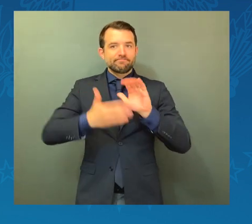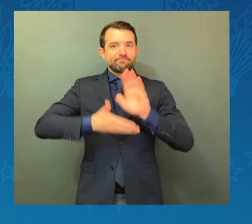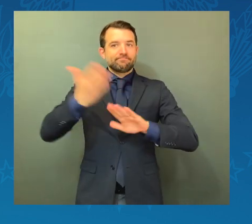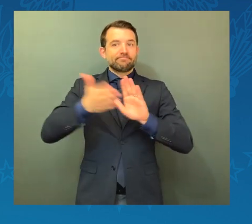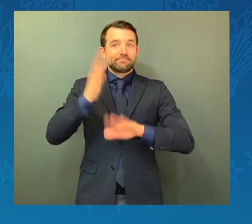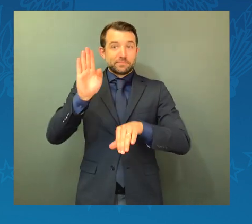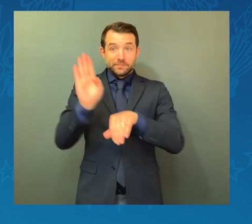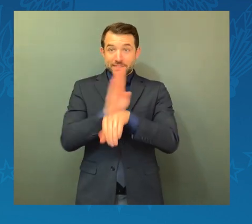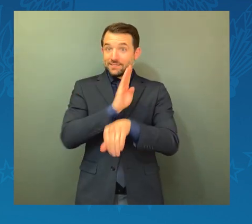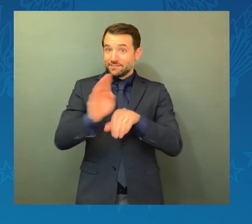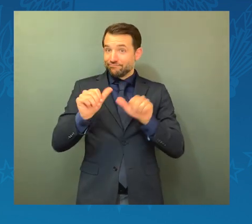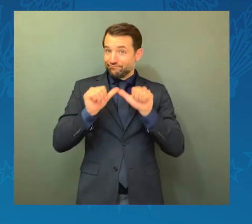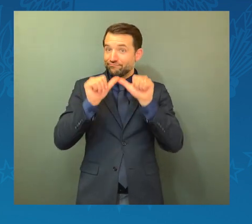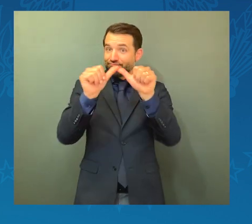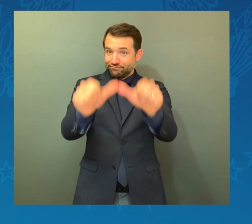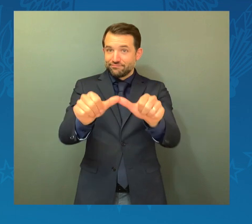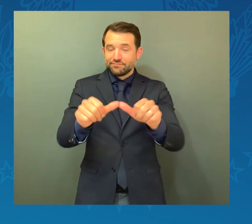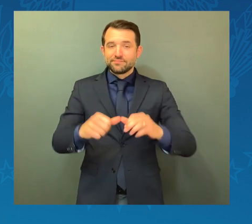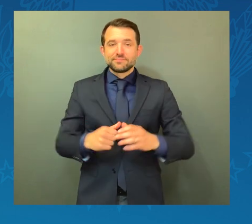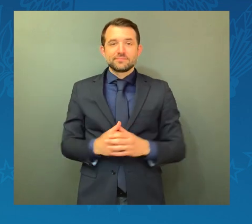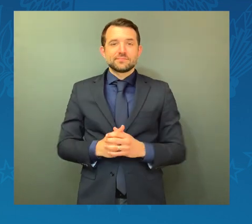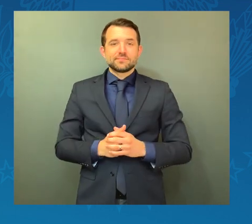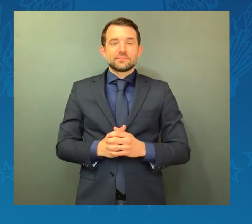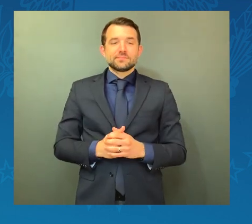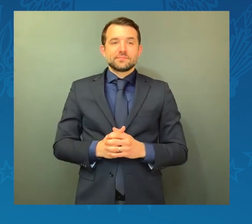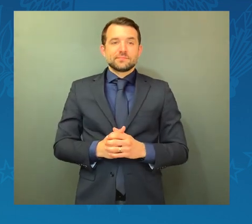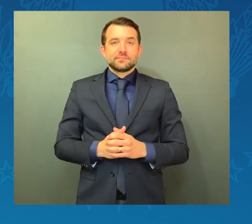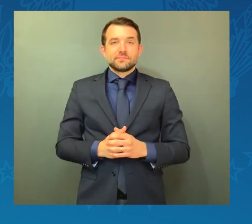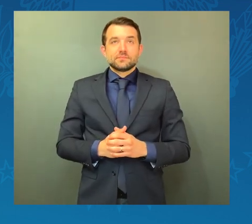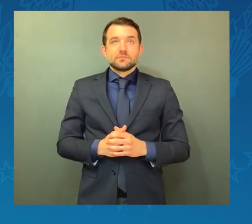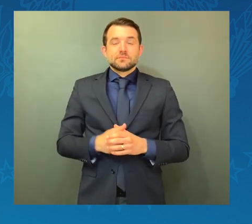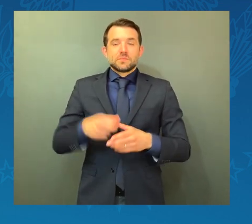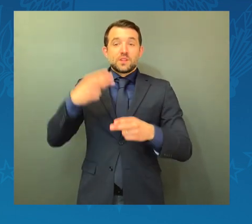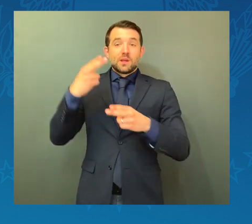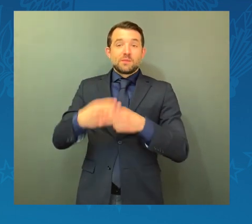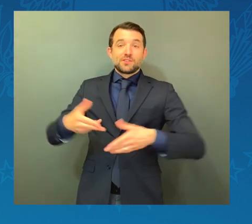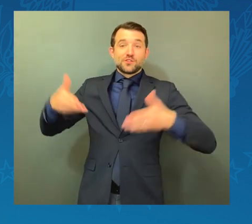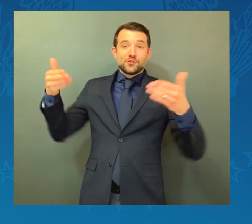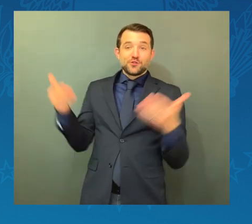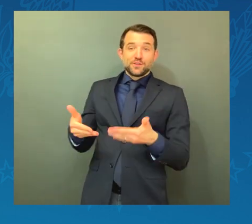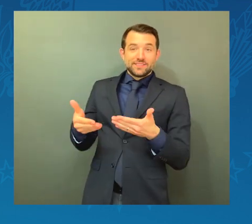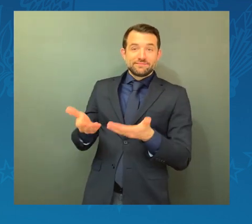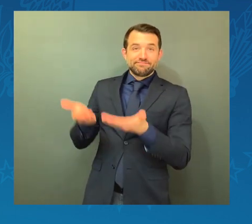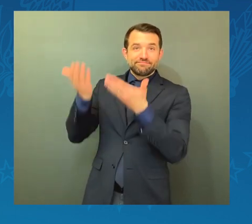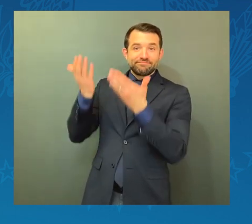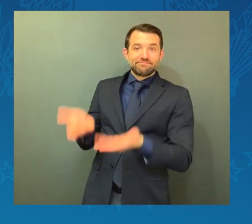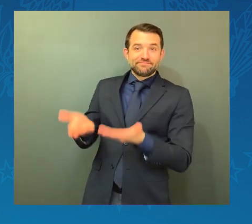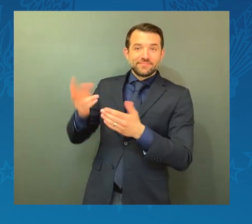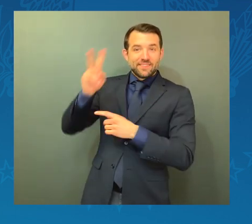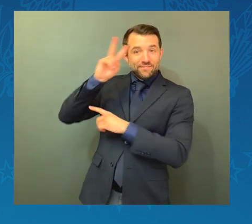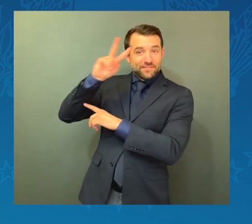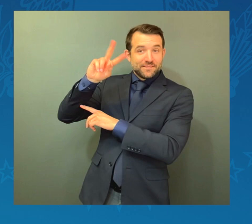With that, I'd like to introduce to you the vice president of the United States,